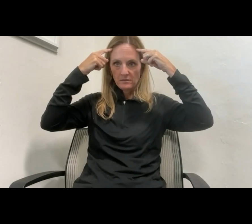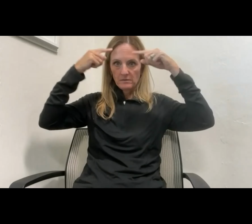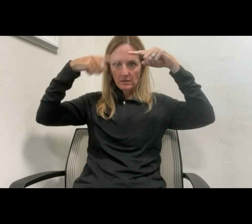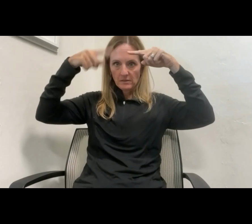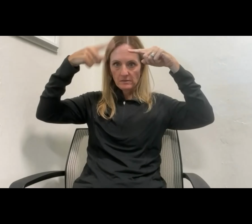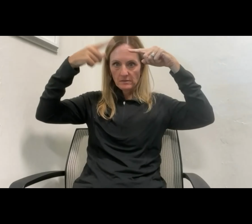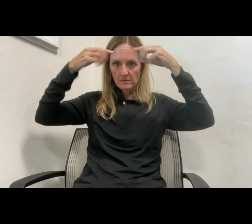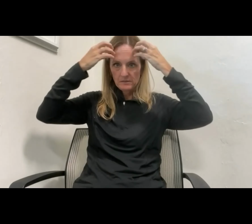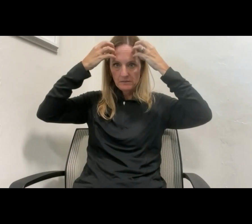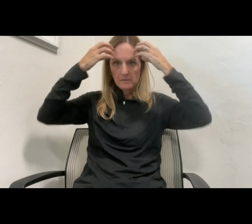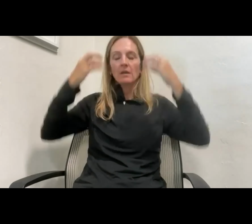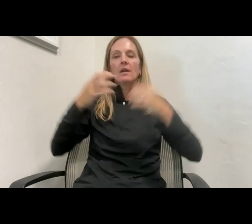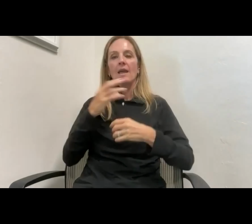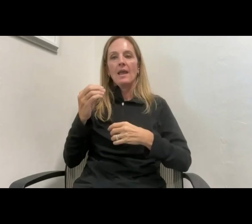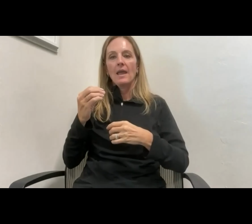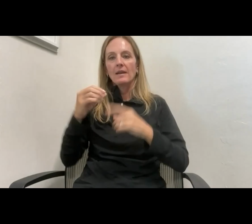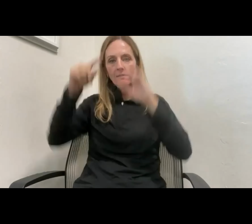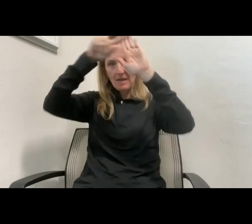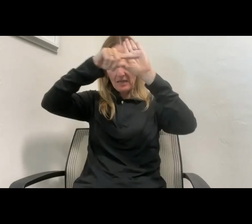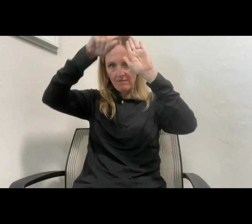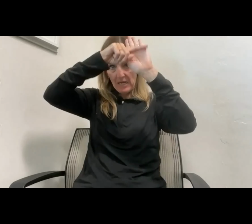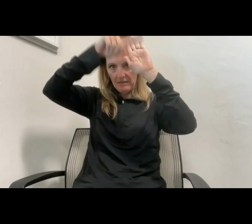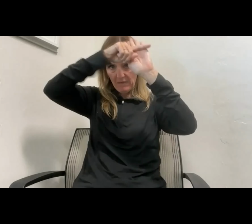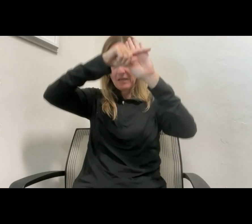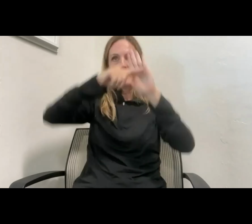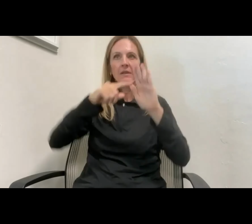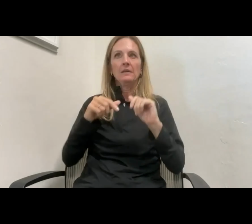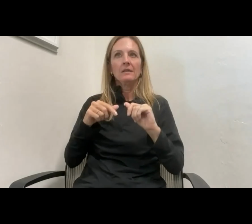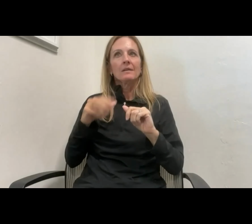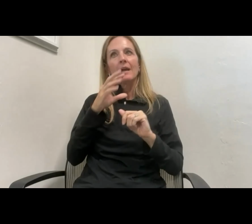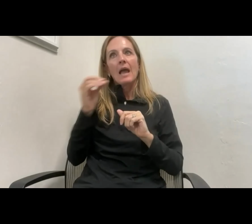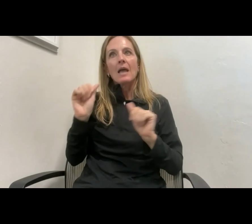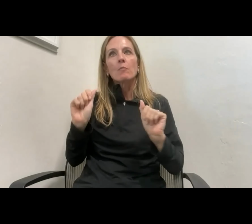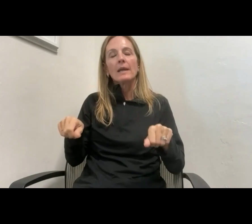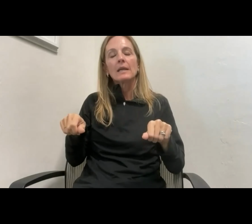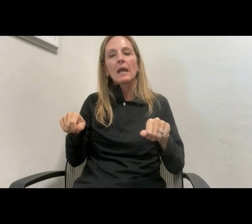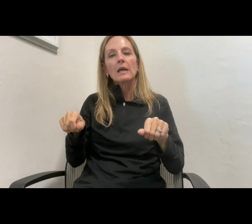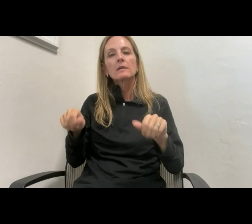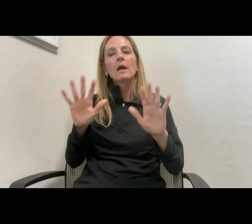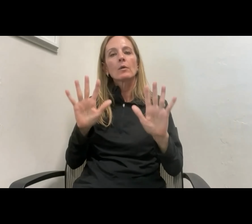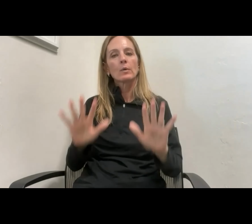busy up there with those negative thoughts and when we can drop down and work with our hands,